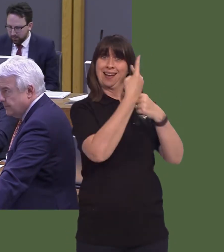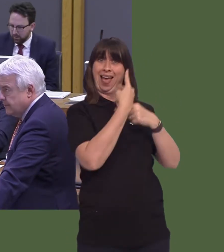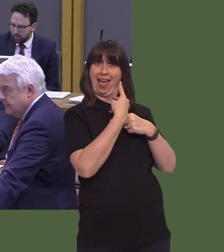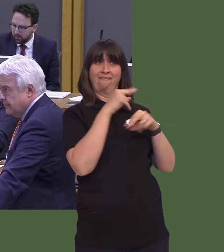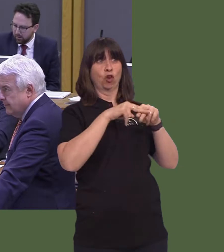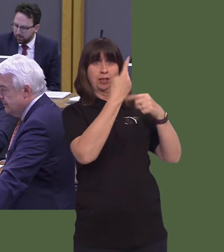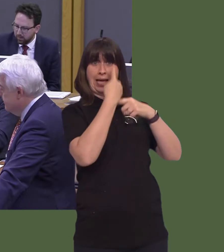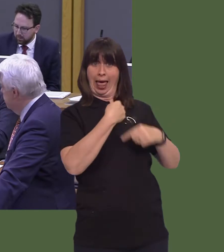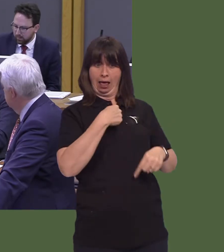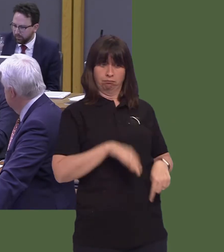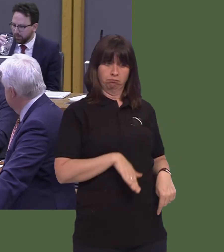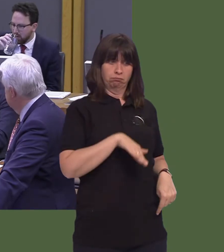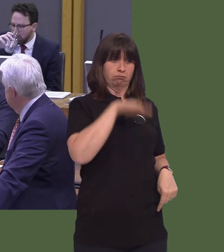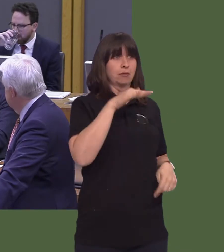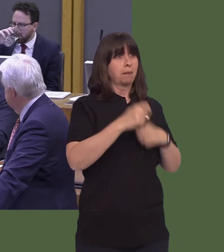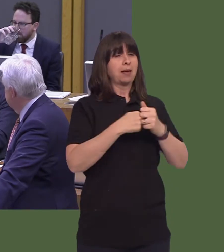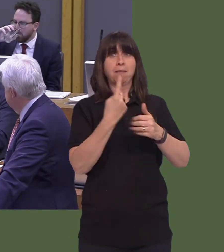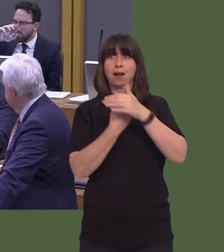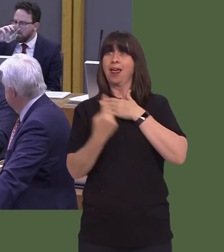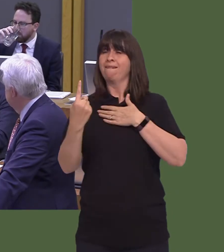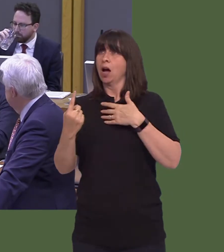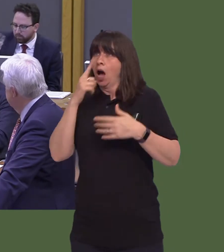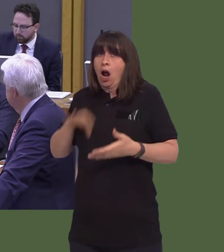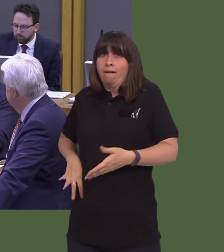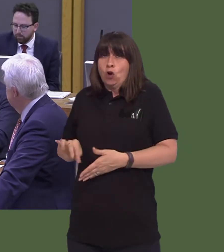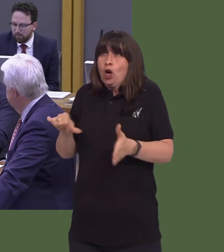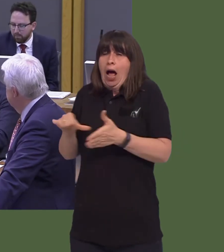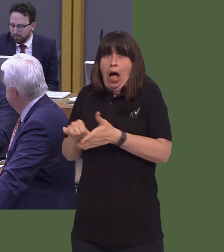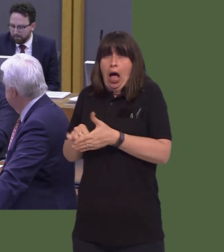to independent living, and this peace of mind should be available to all care leavers in